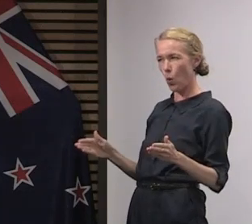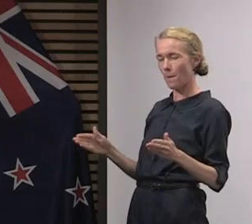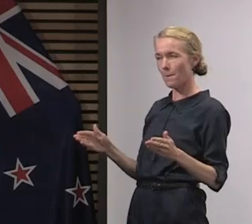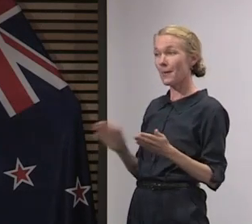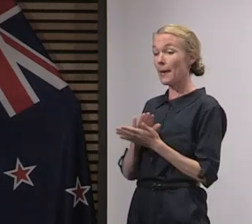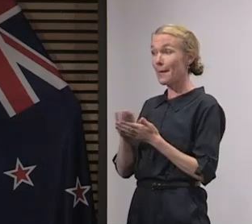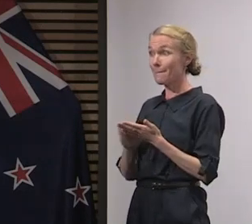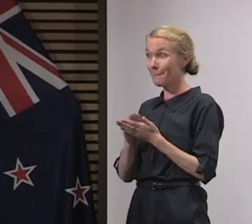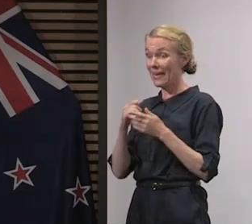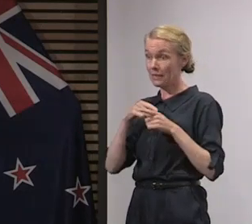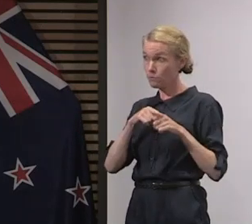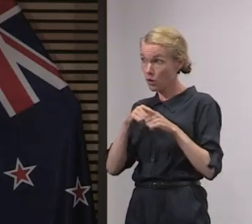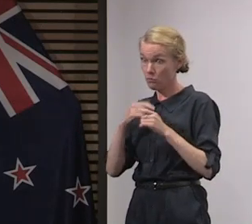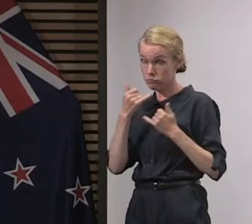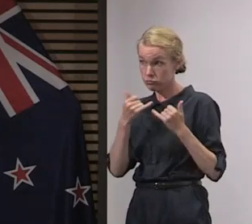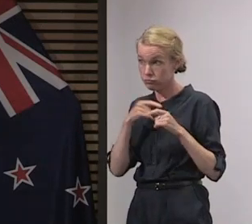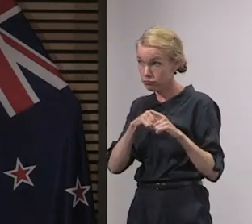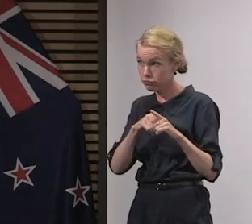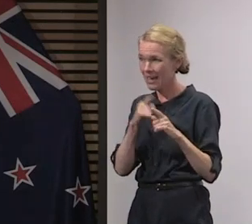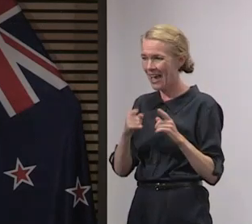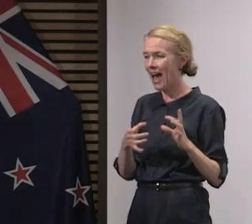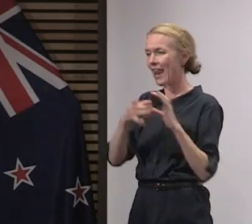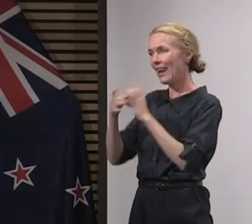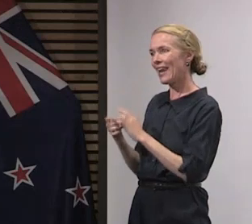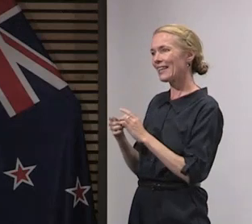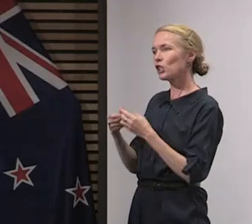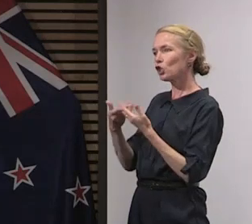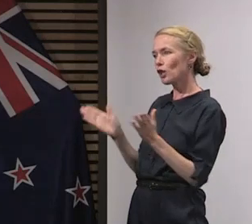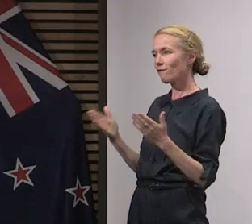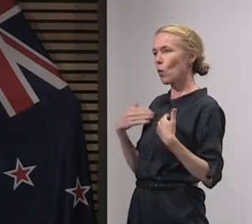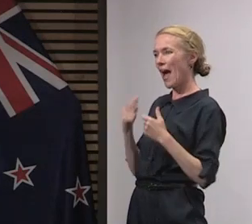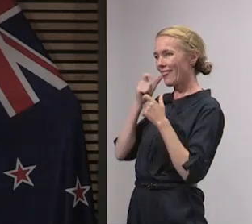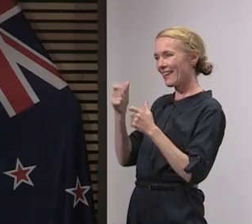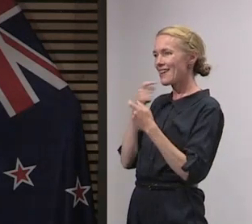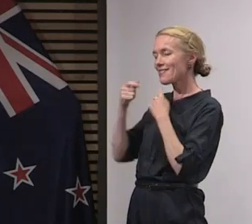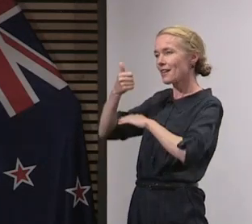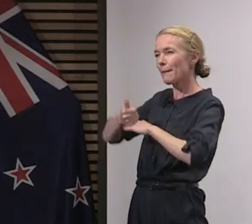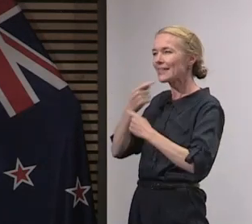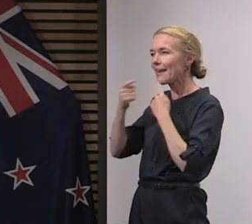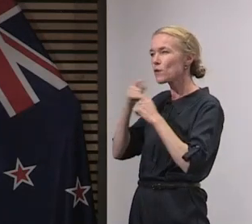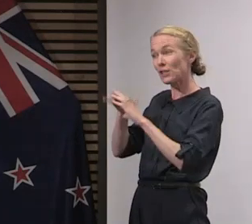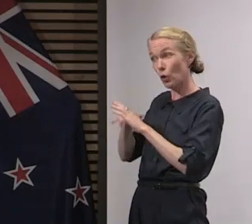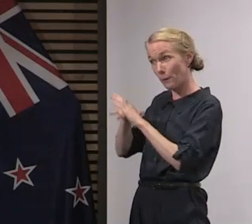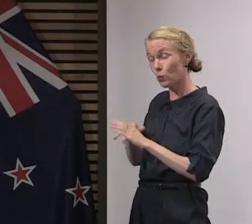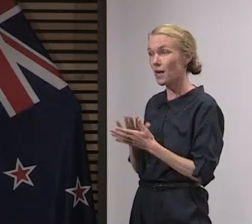electronic platform which allows us to link that contact tracing, those contact tracing